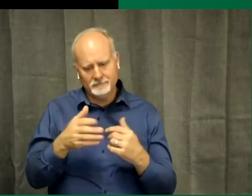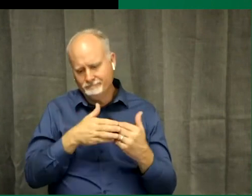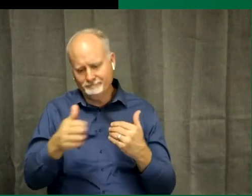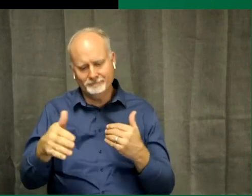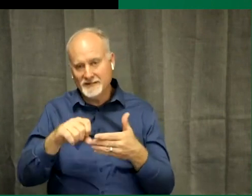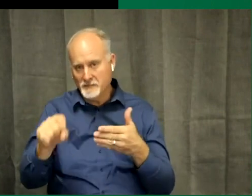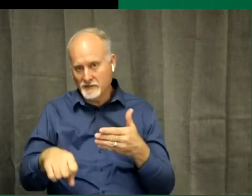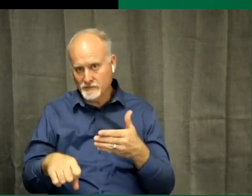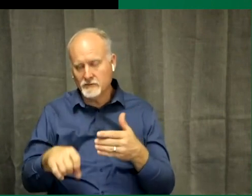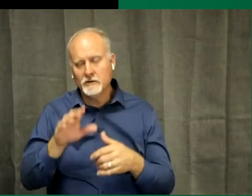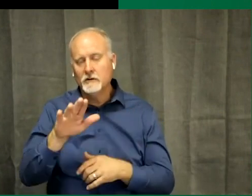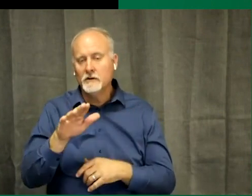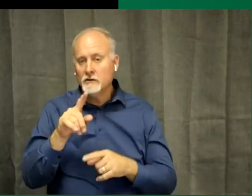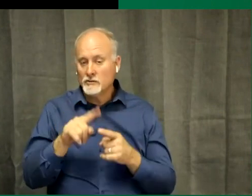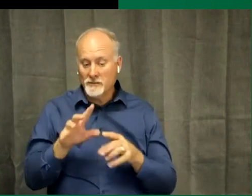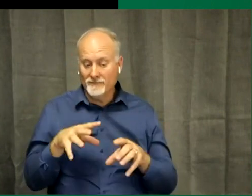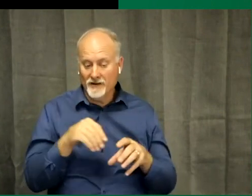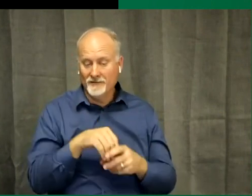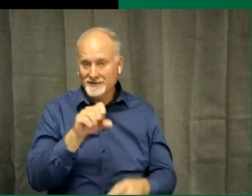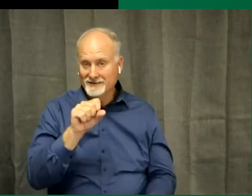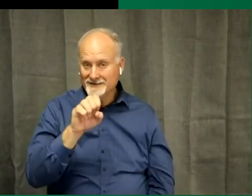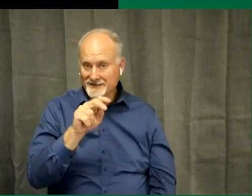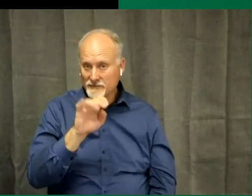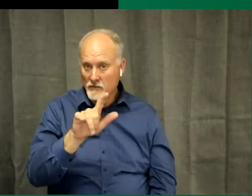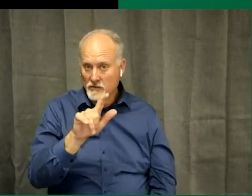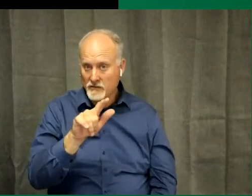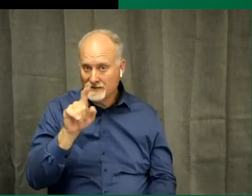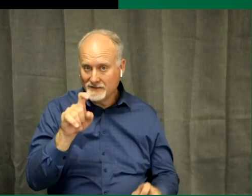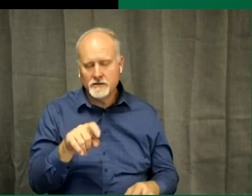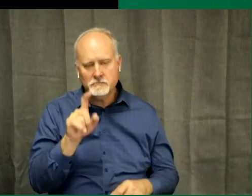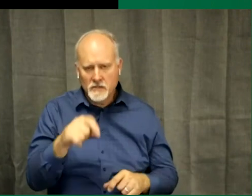that in order to be part of the sentinel testing you're required to have an account with verily so